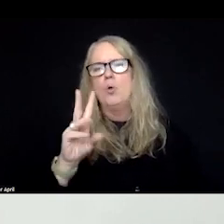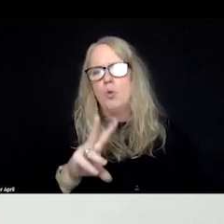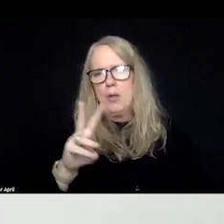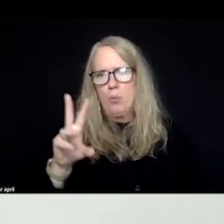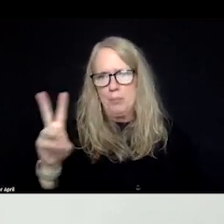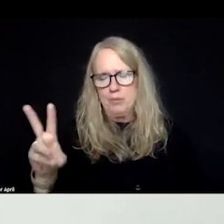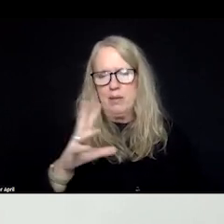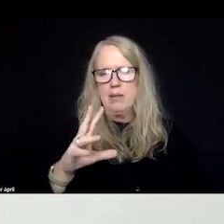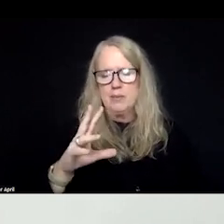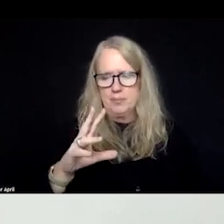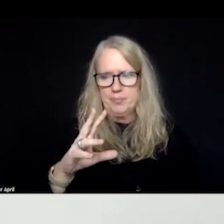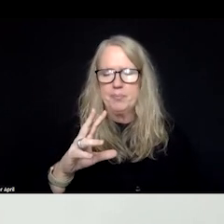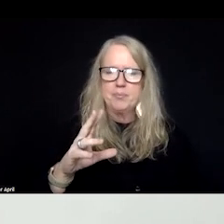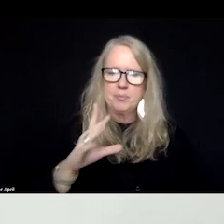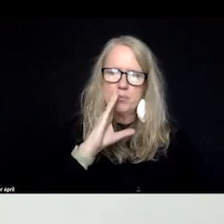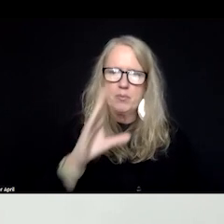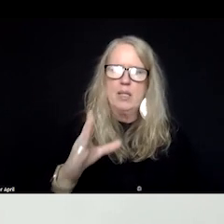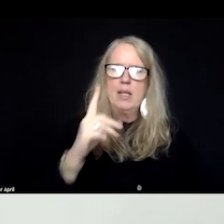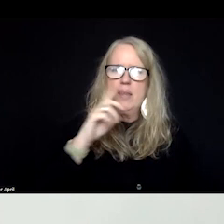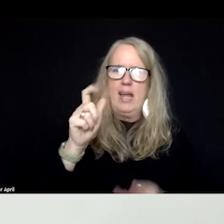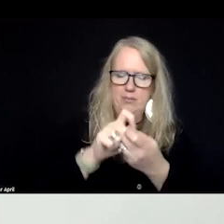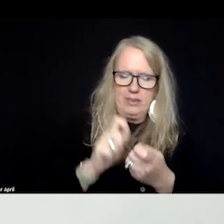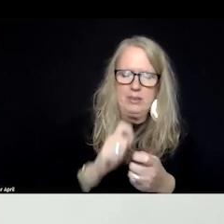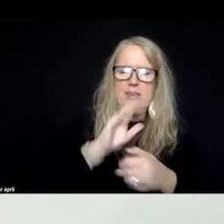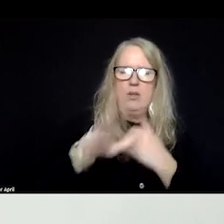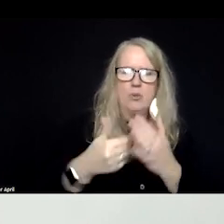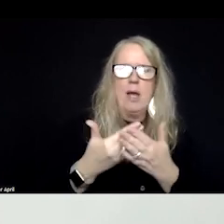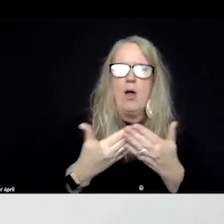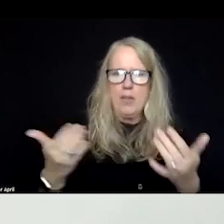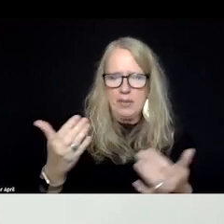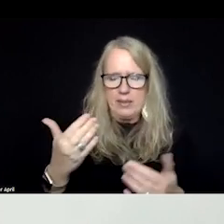HAS SIGNIFICANT DEDETAILS ABOUT THIS. WE ARE TRACKING GUIDE